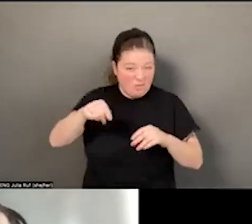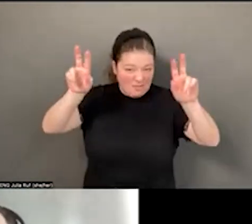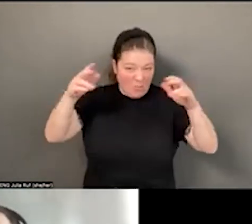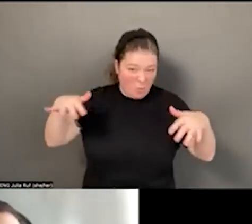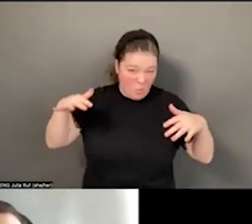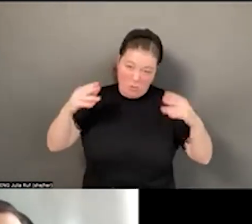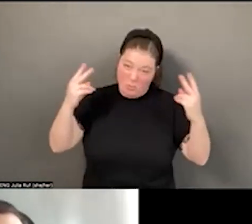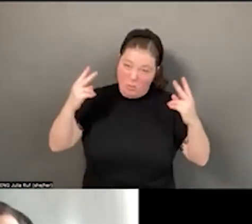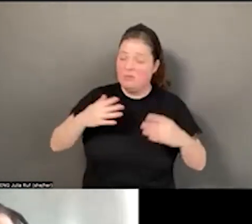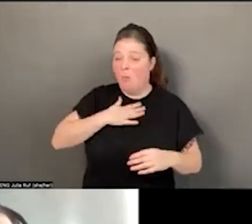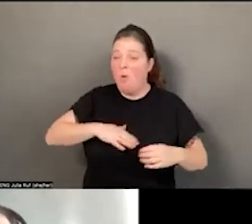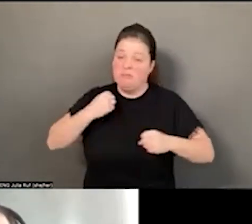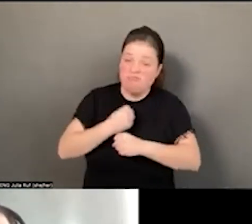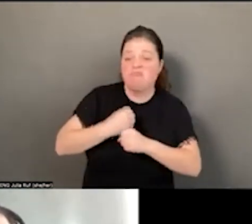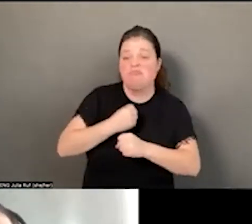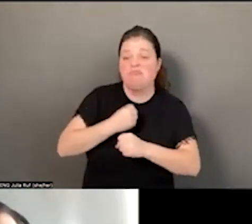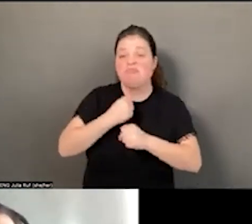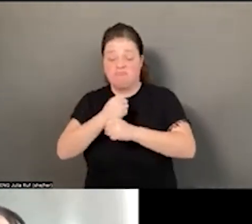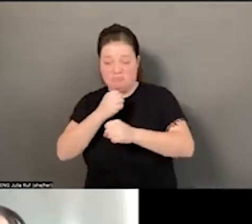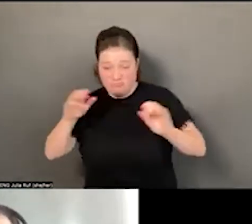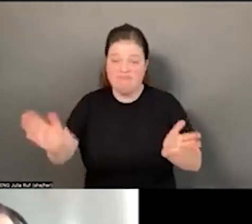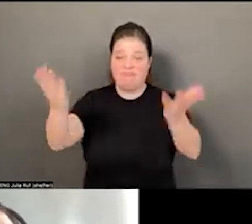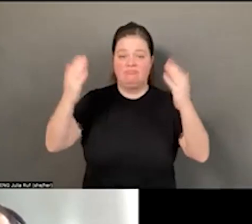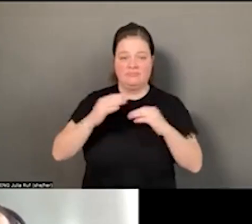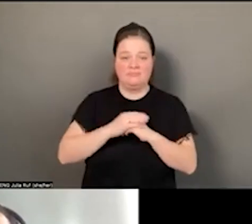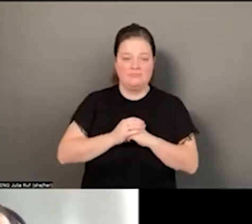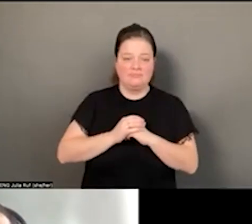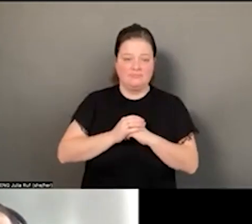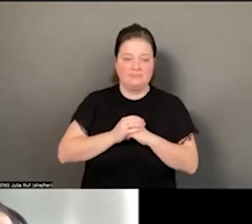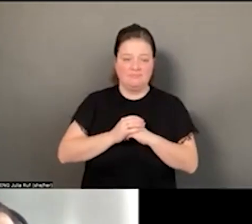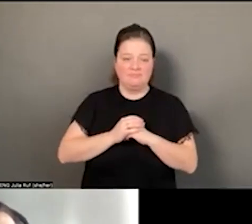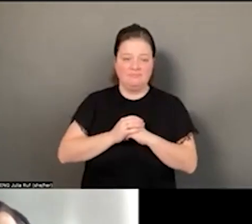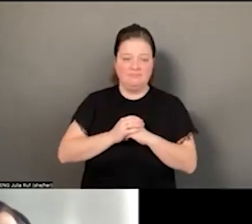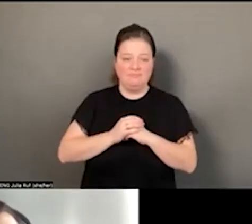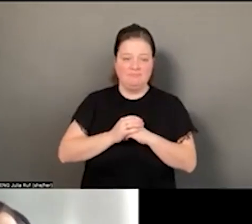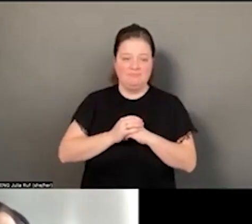we expect that the Commission will launch the public consultation